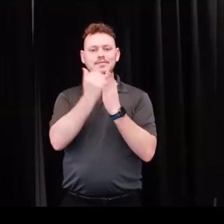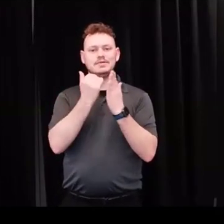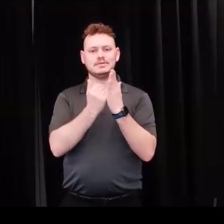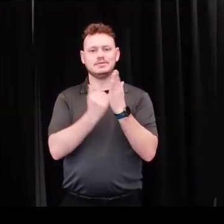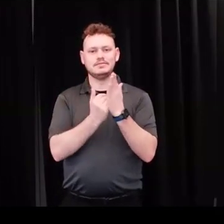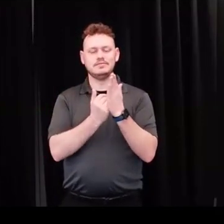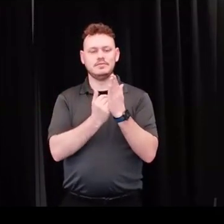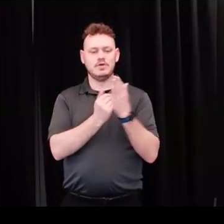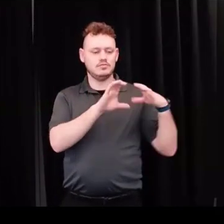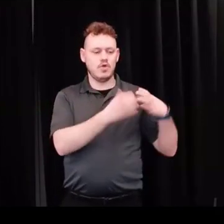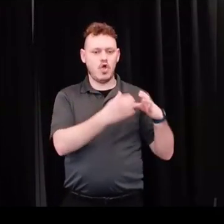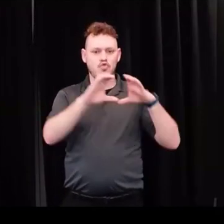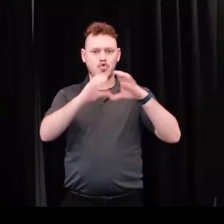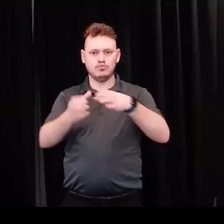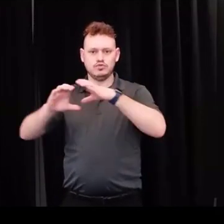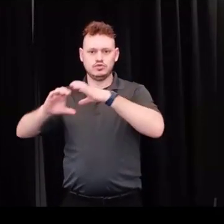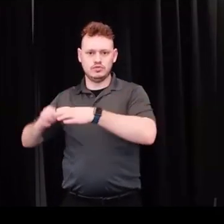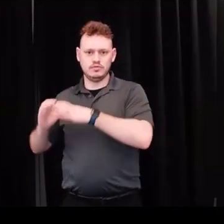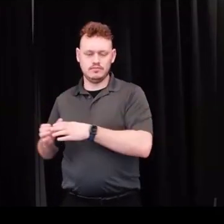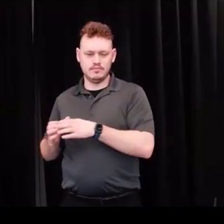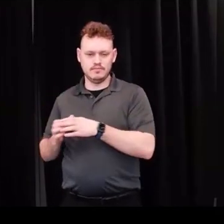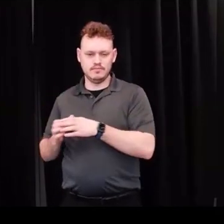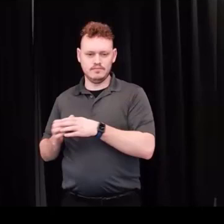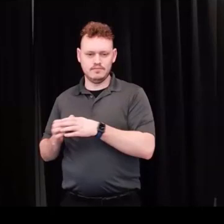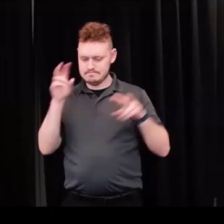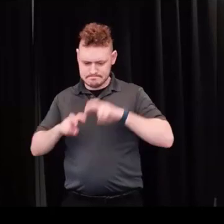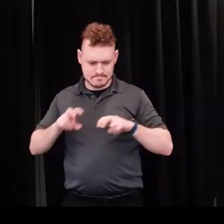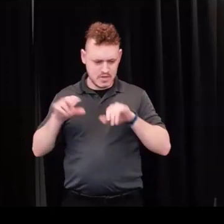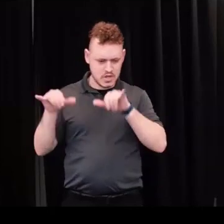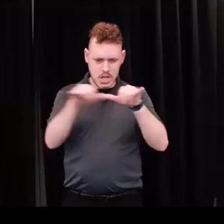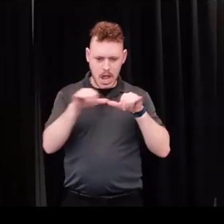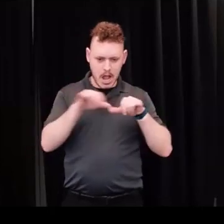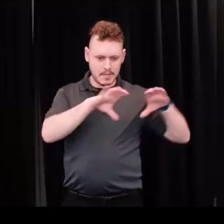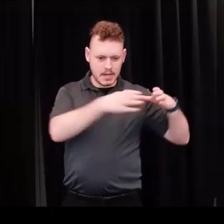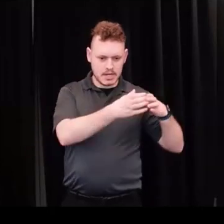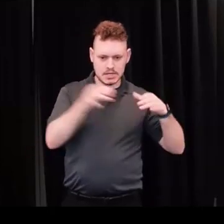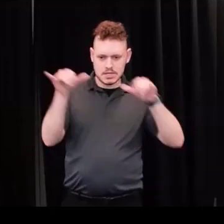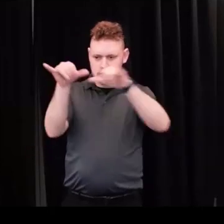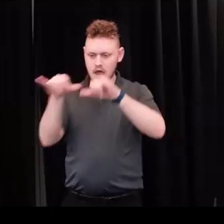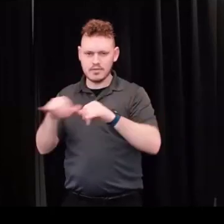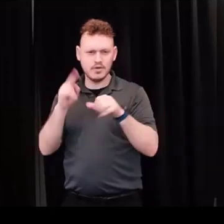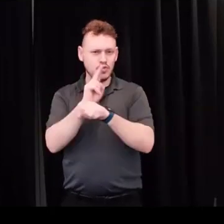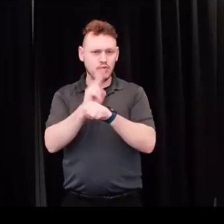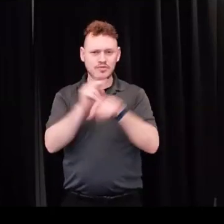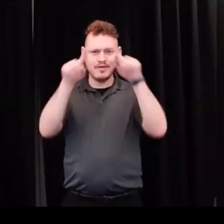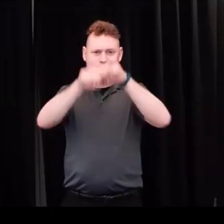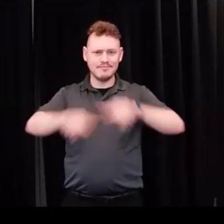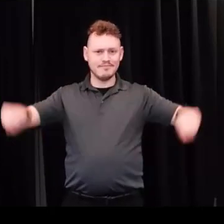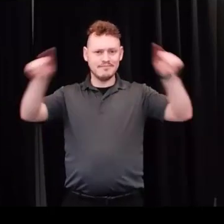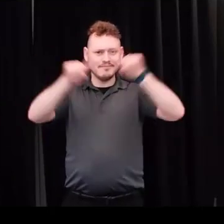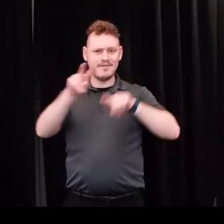smaller groups, you know, find common points, use a venn diagram if you have to and look for those